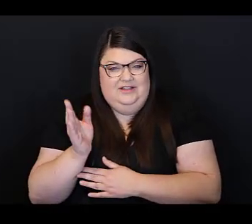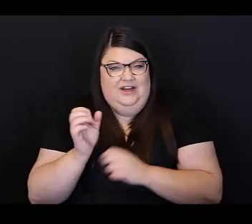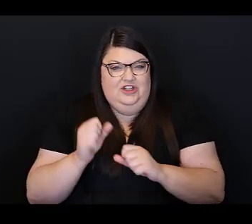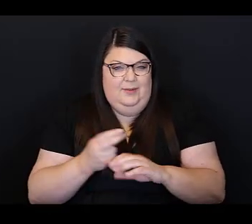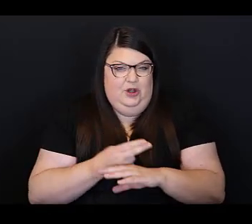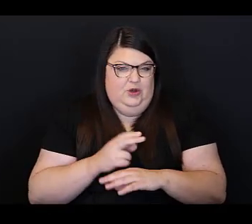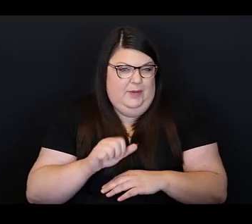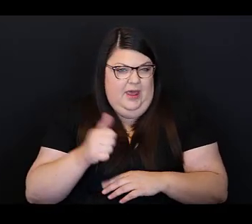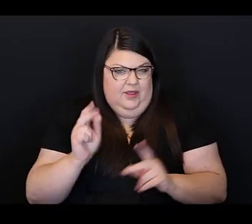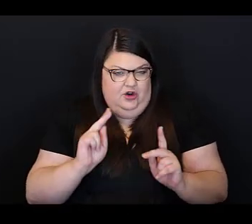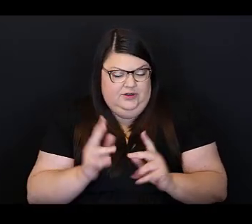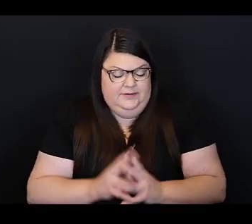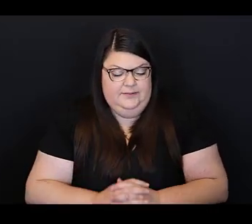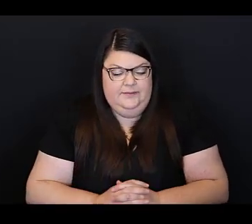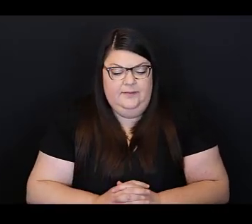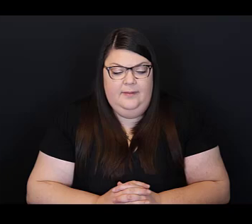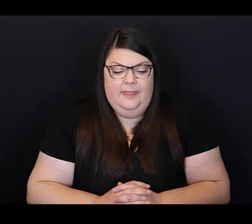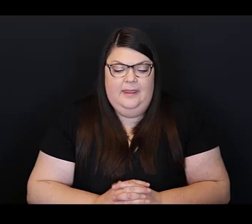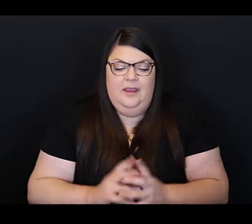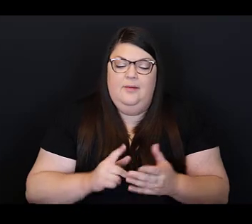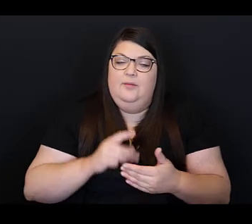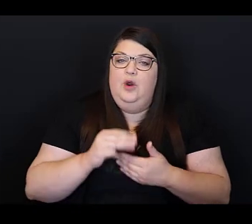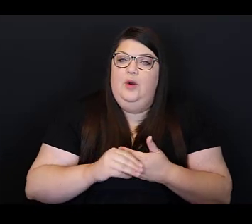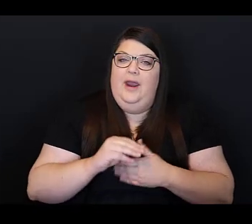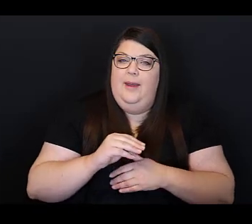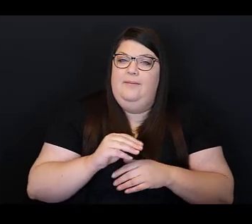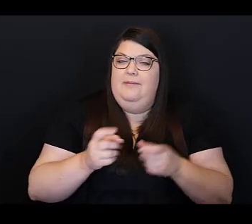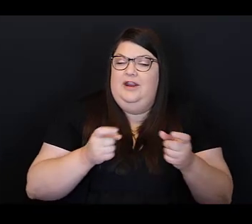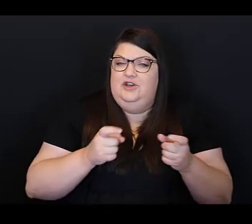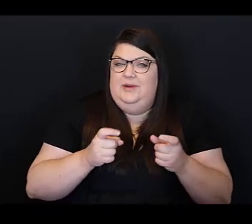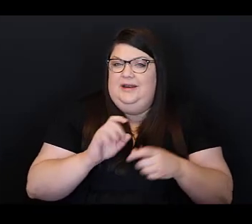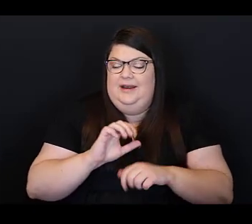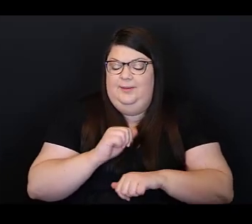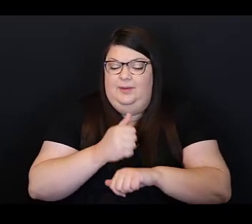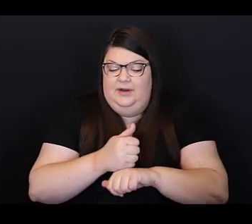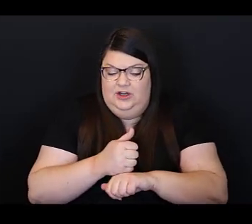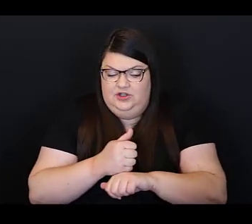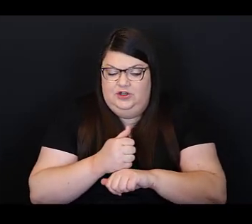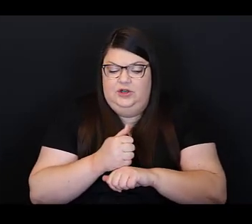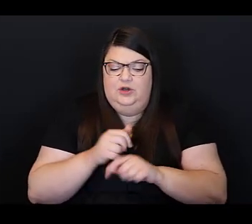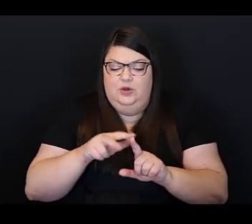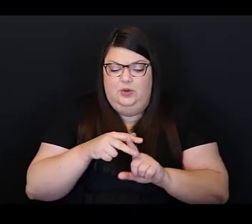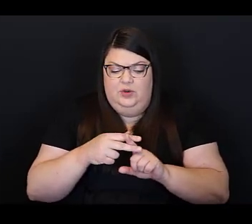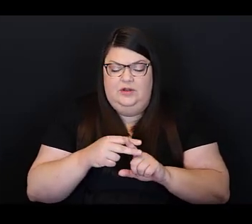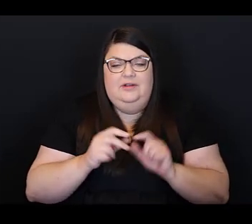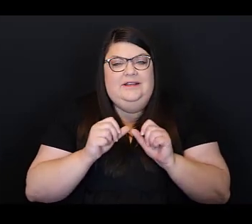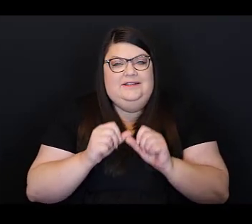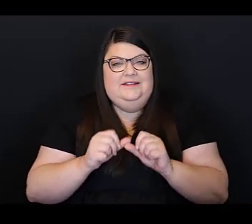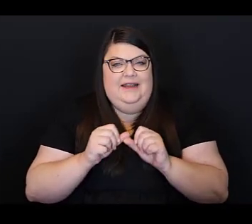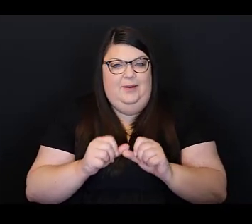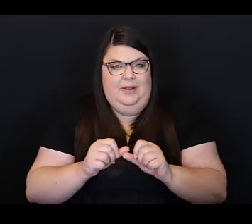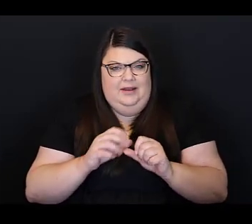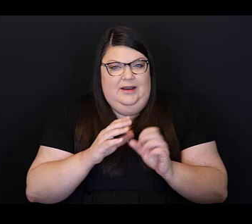that can be used by others, program management and implementation, tool, sustainability plan,